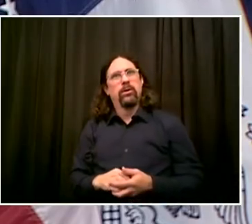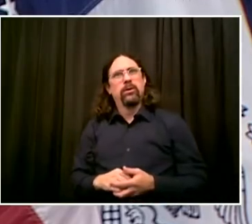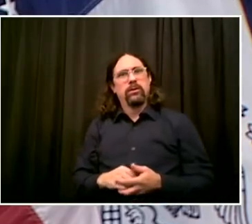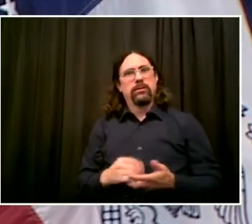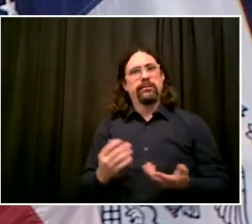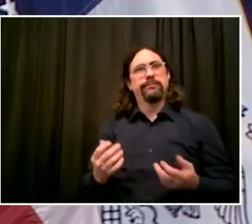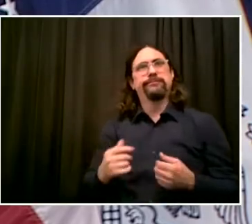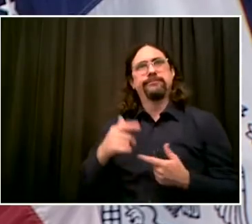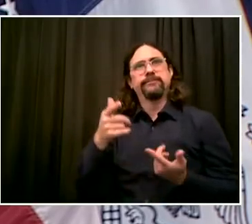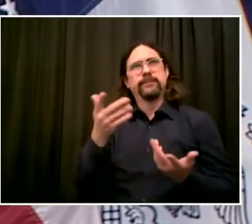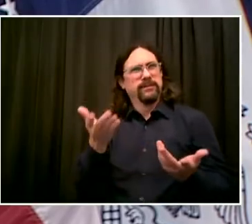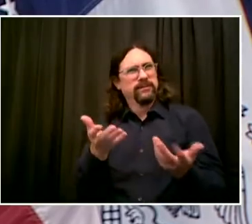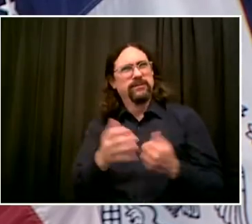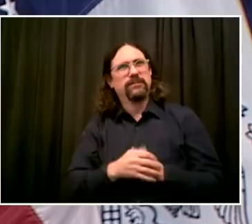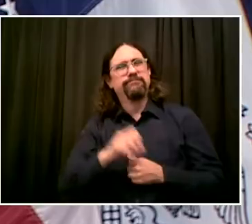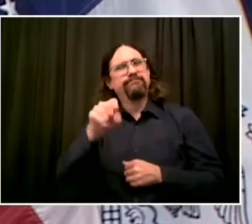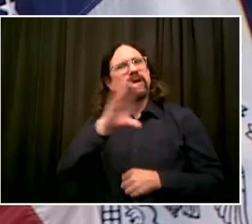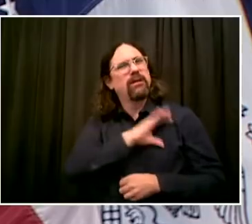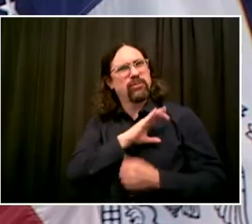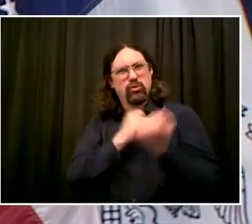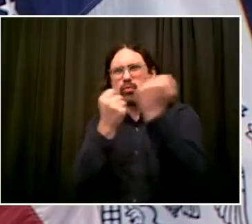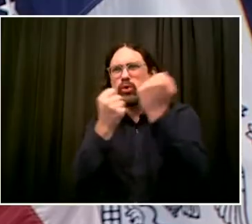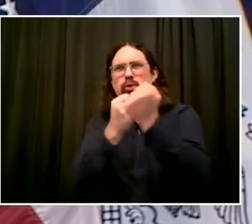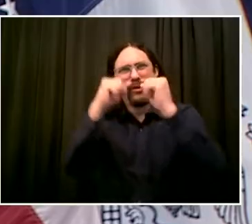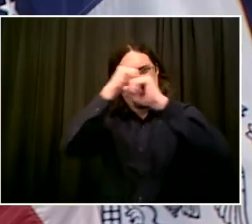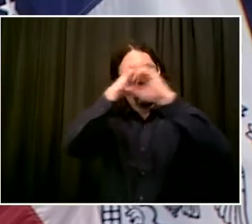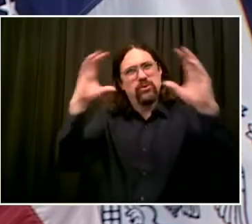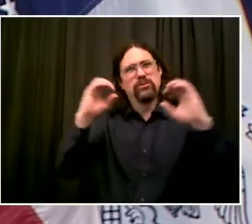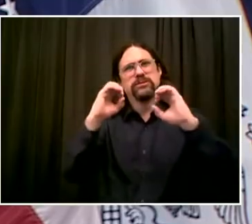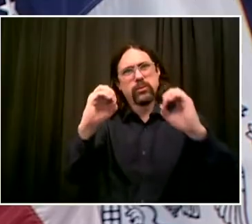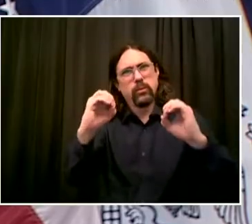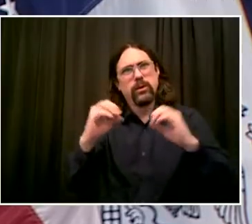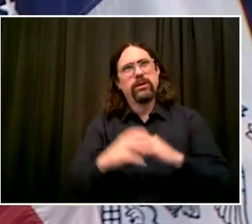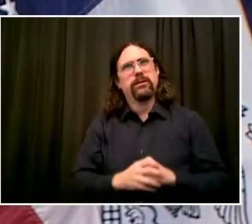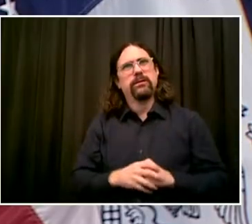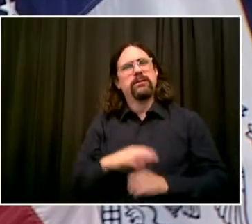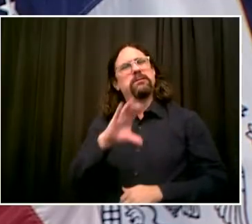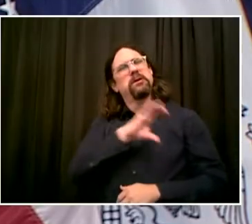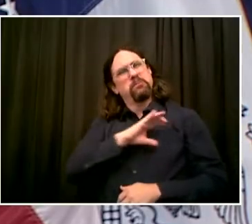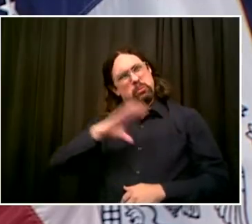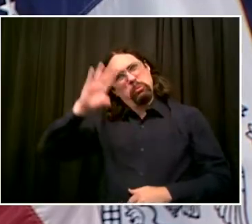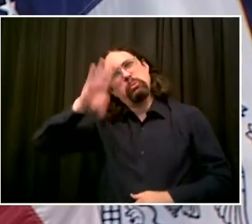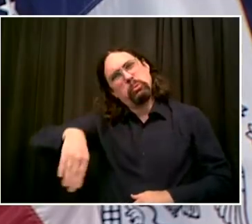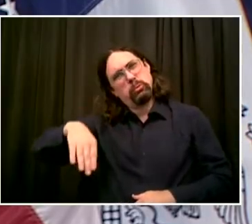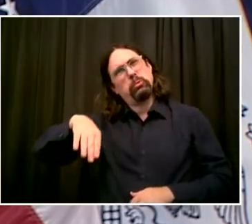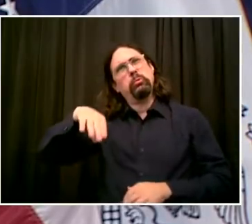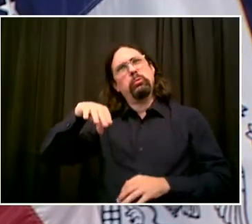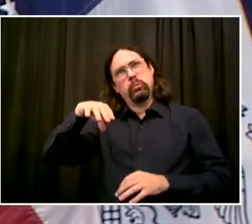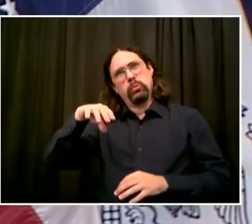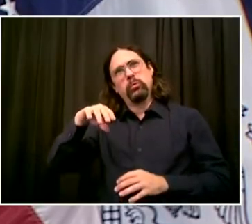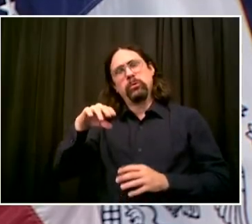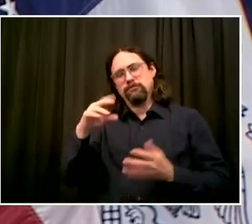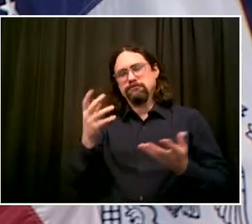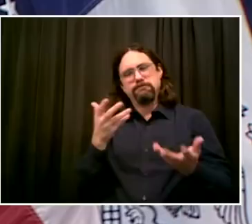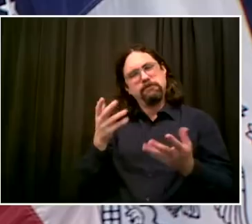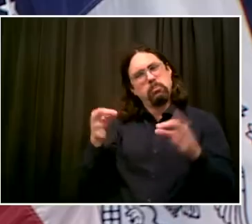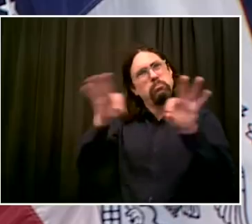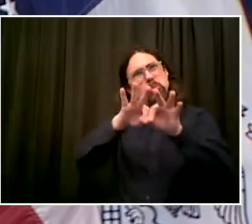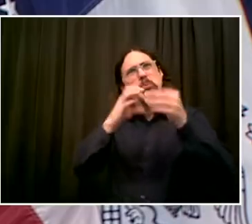FORA MOMENT THAT THE COMMITMENT TO THE NYPD, I JUST